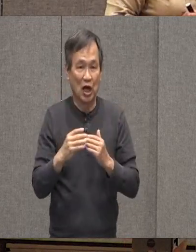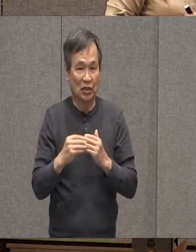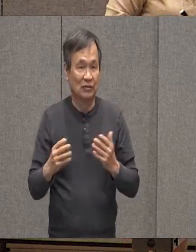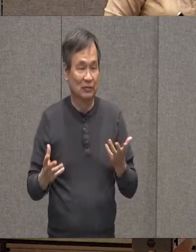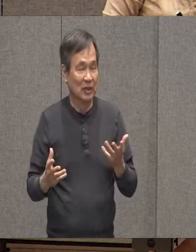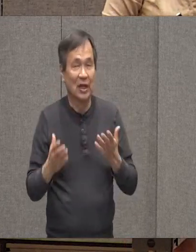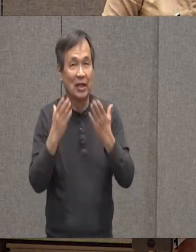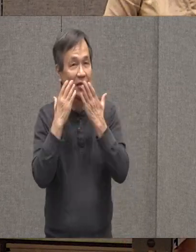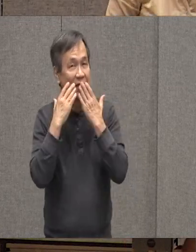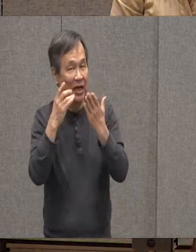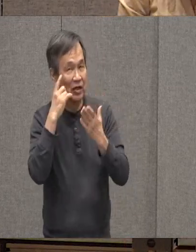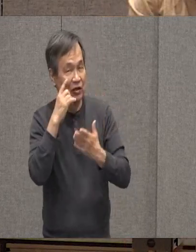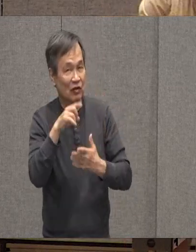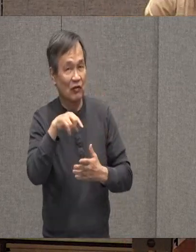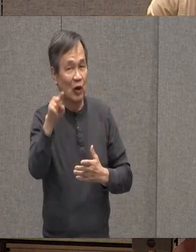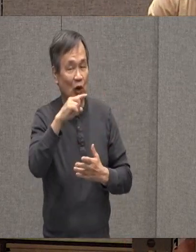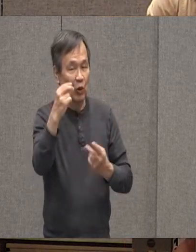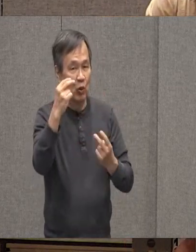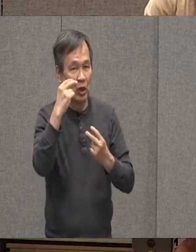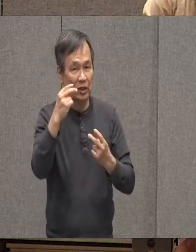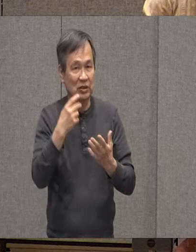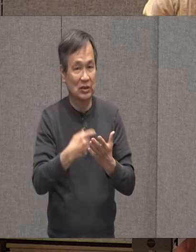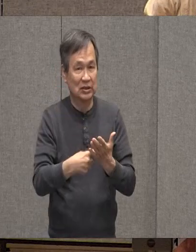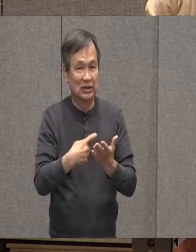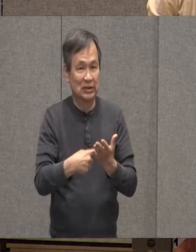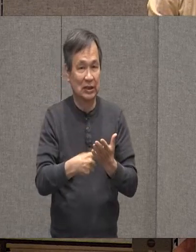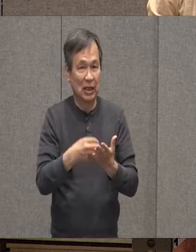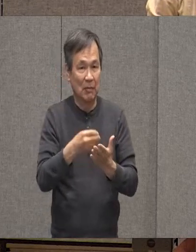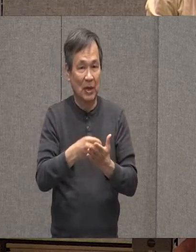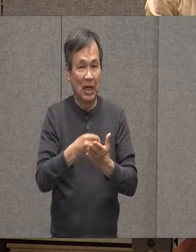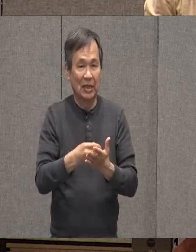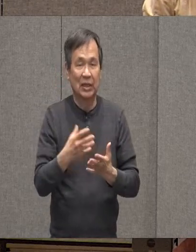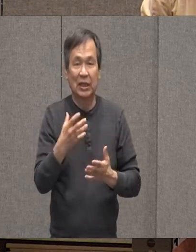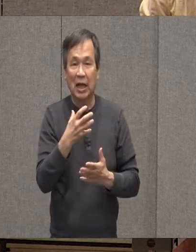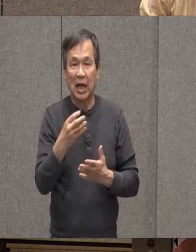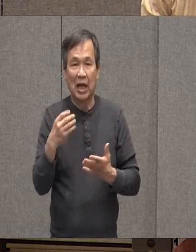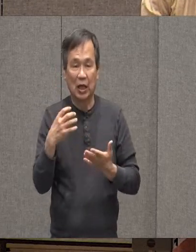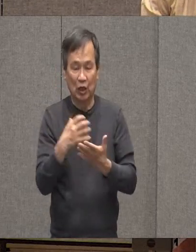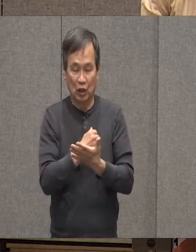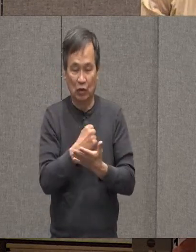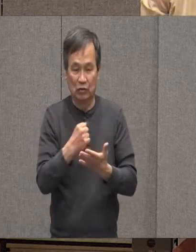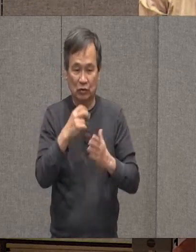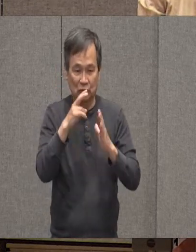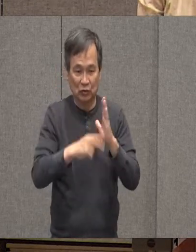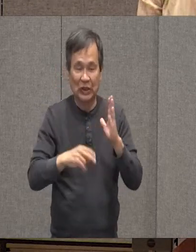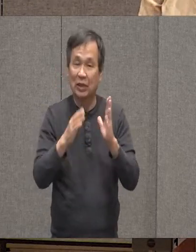Thank you all for talking with me about money and income and reading books and reading numbers.